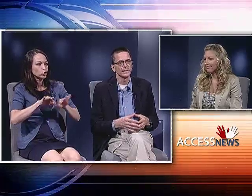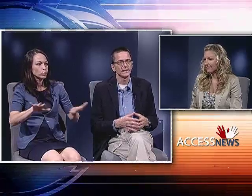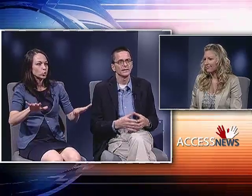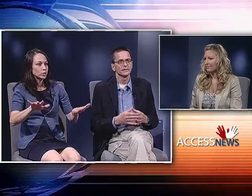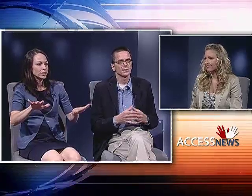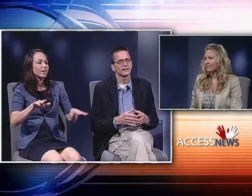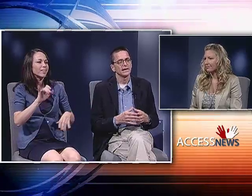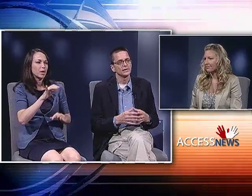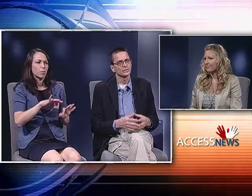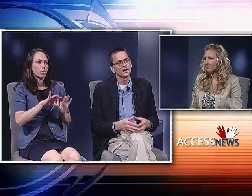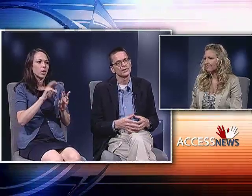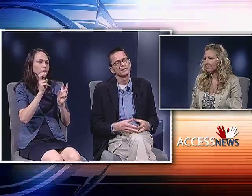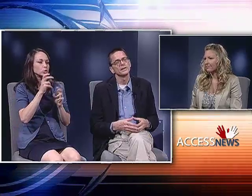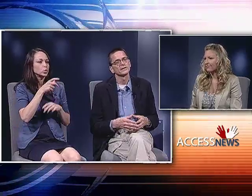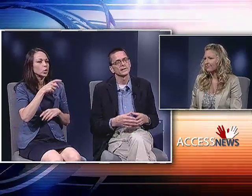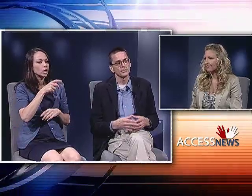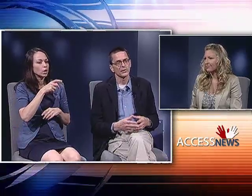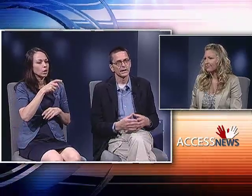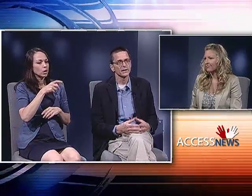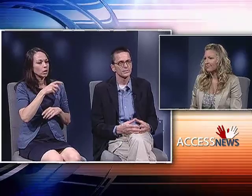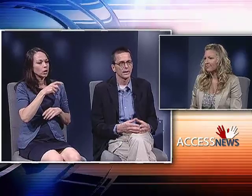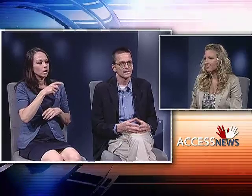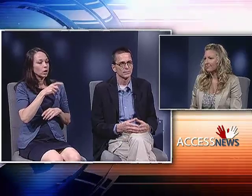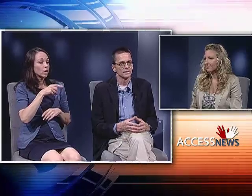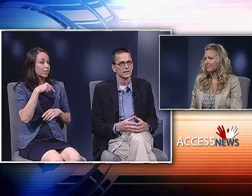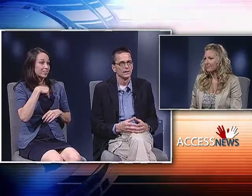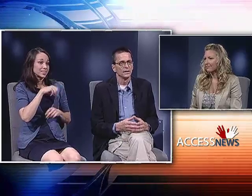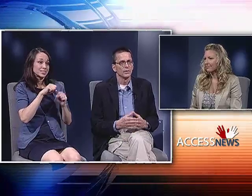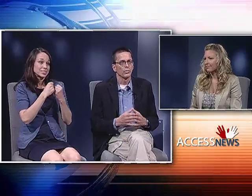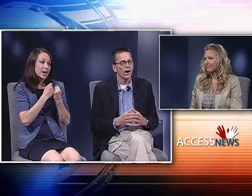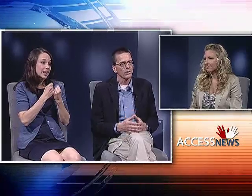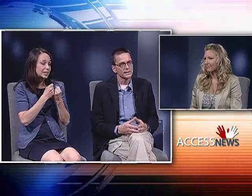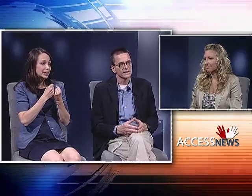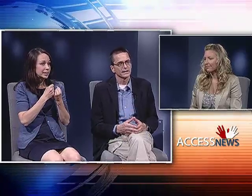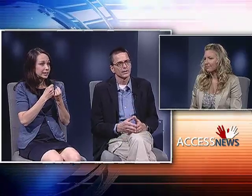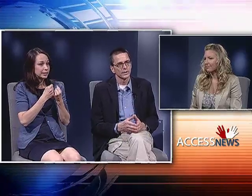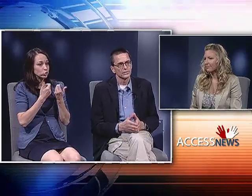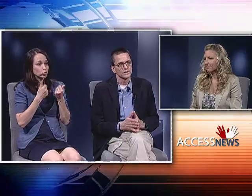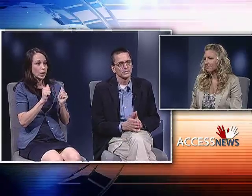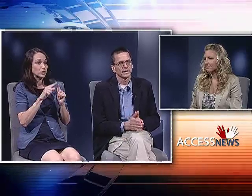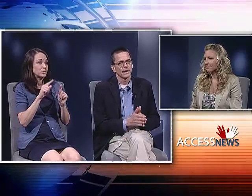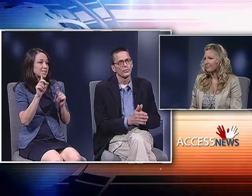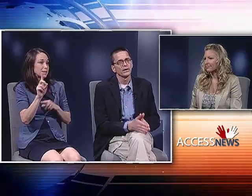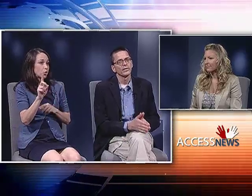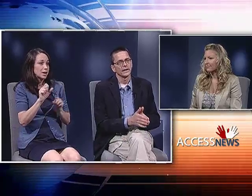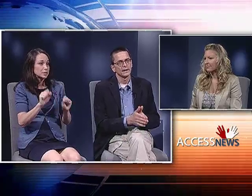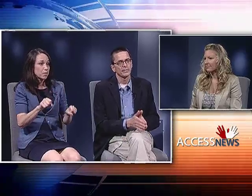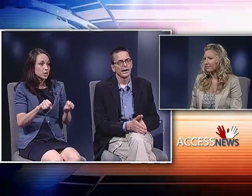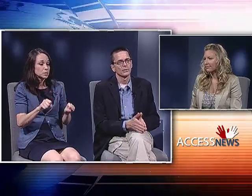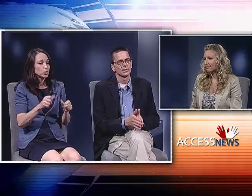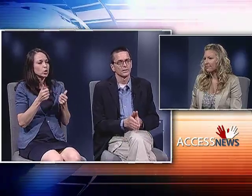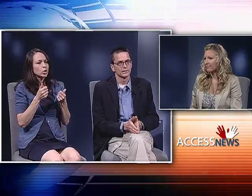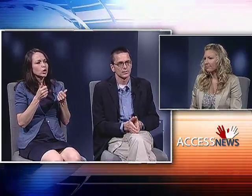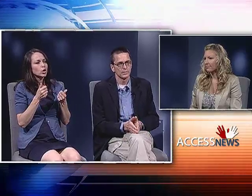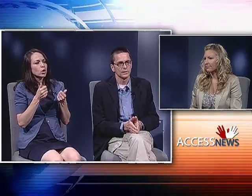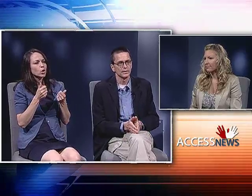in a society striving to be as democratic as possible. We're always asking questions about how wealth and power are distributed.